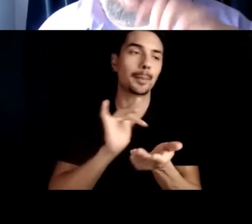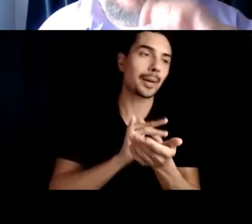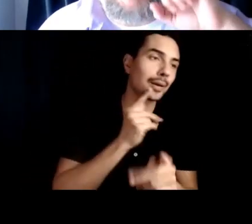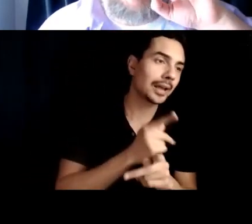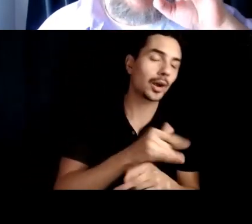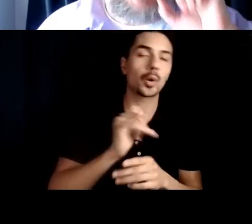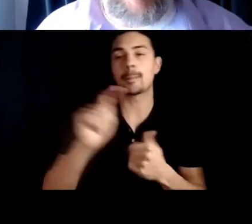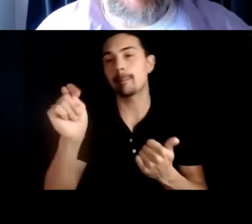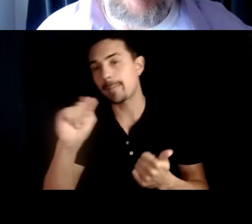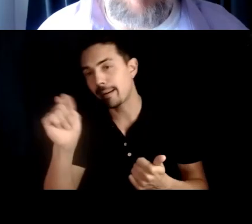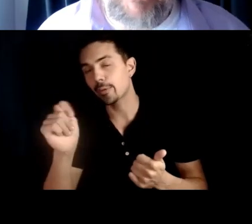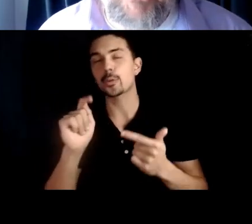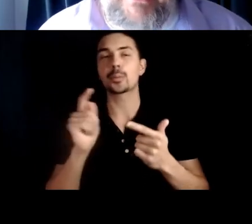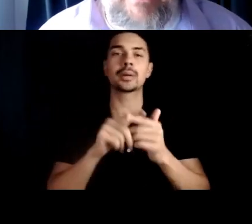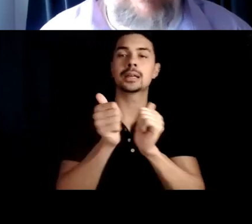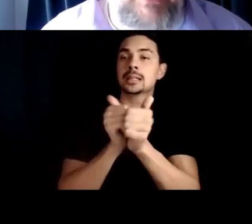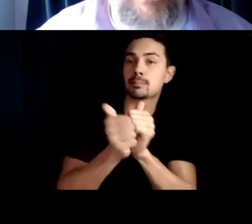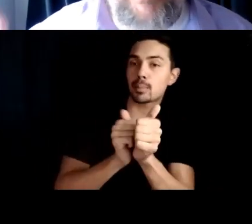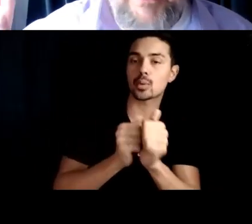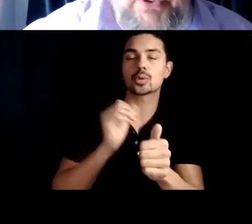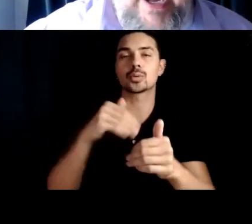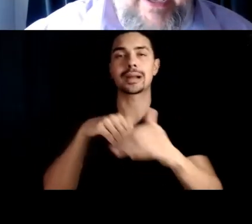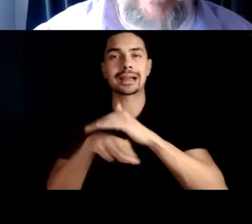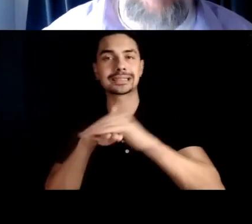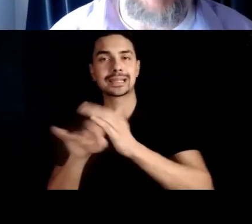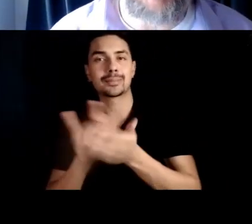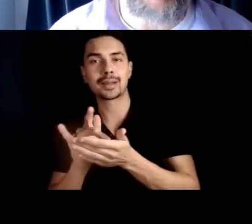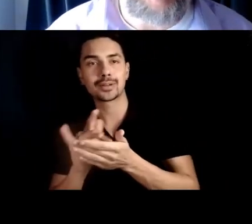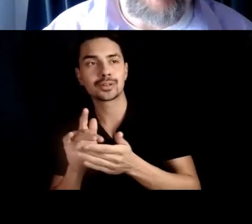or related to accessing medical care, or related to drag events,